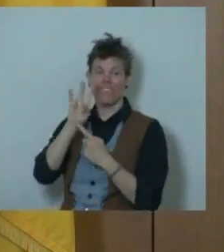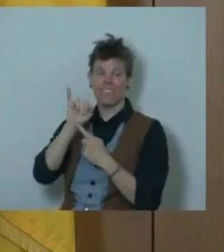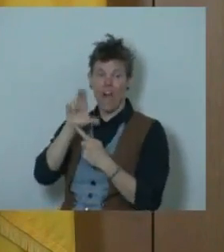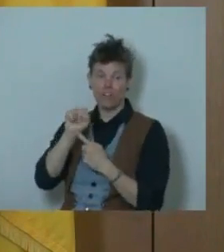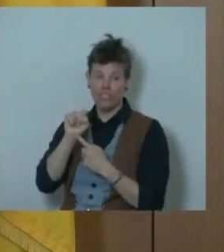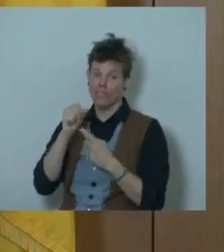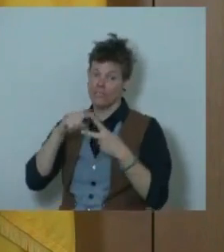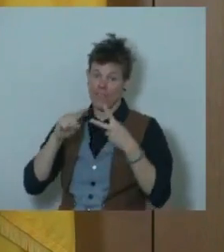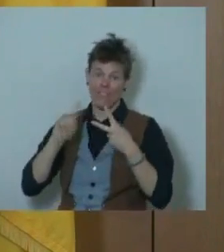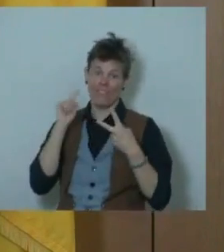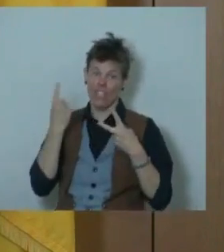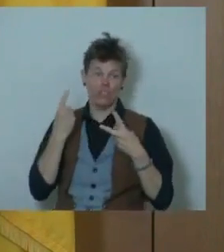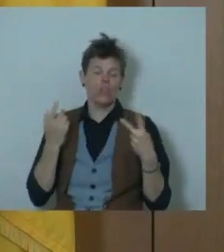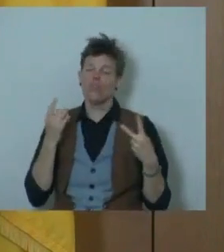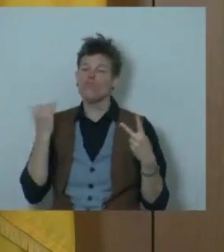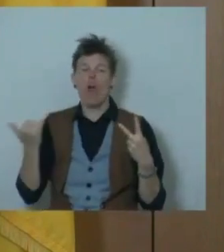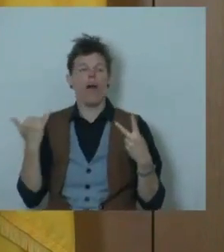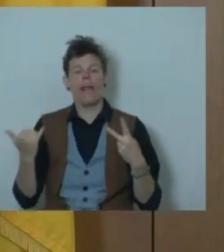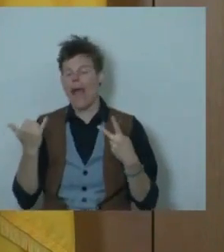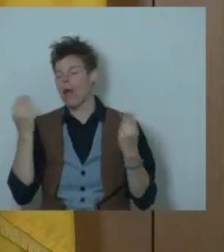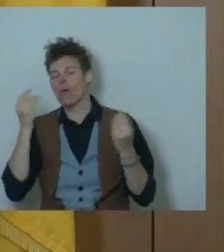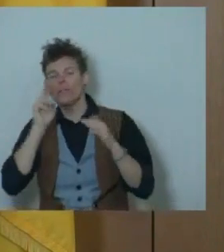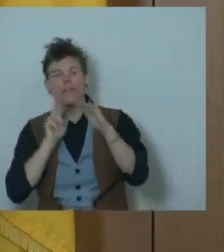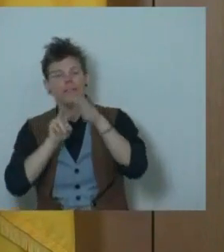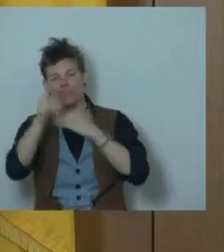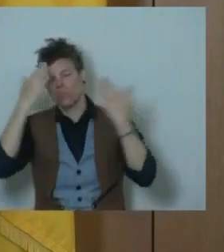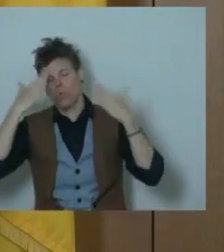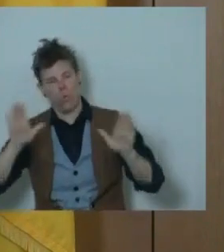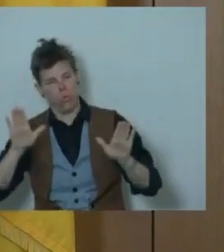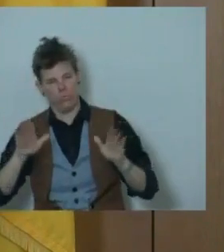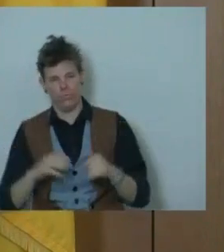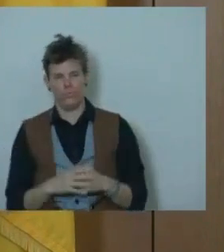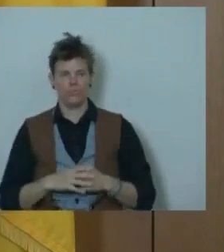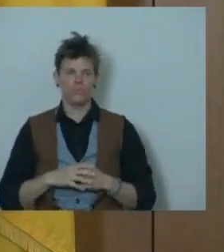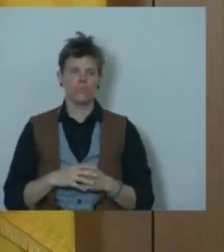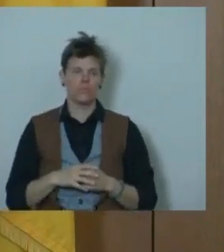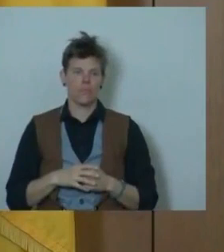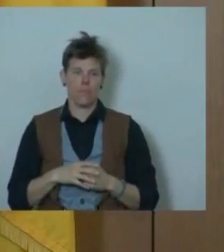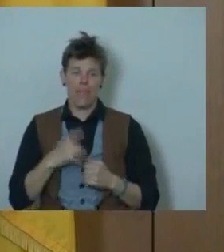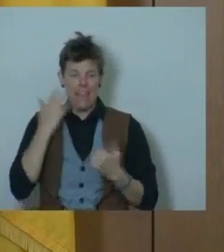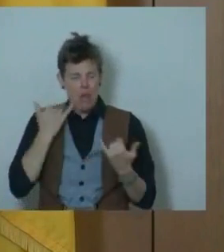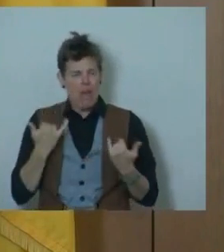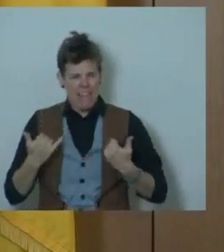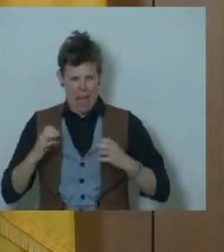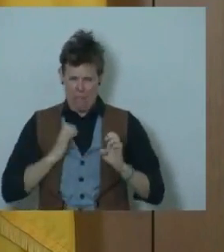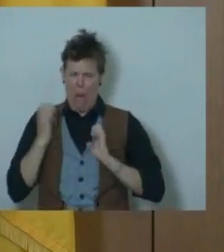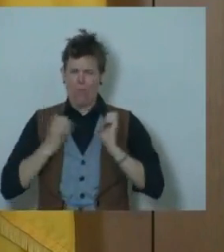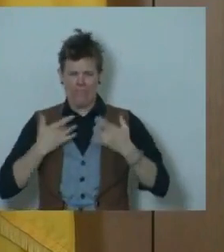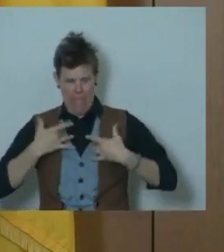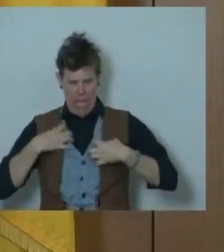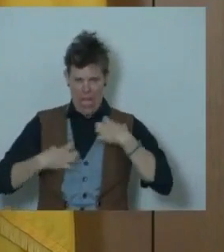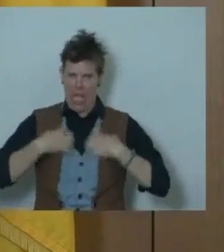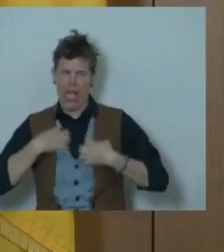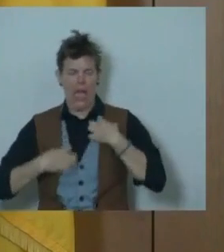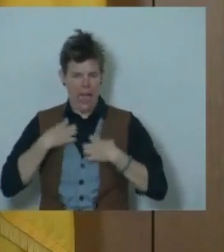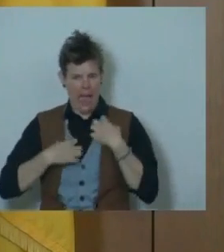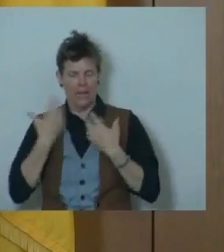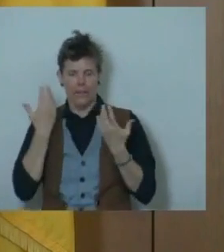NO ONE CAN, BECAUSE UNTIL I HAVE A TREATMENT AND A VACCINE FOR THIS VIRUS, I CAN’T DO IT. NO ONE CAN.